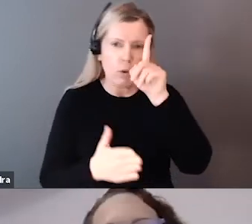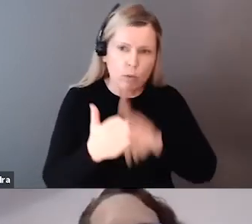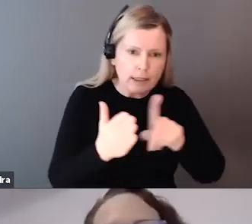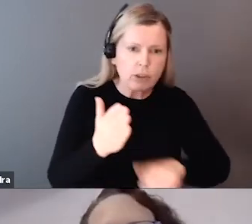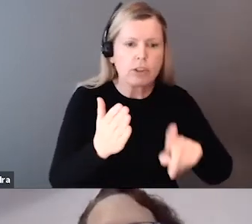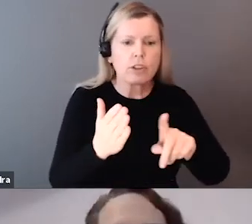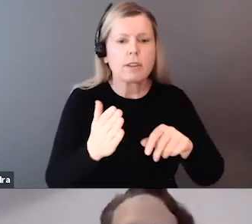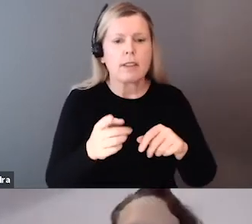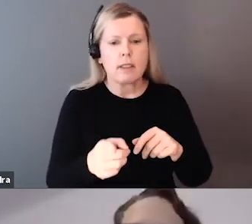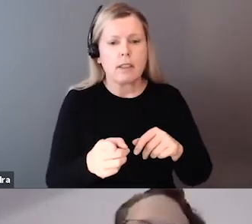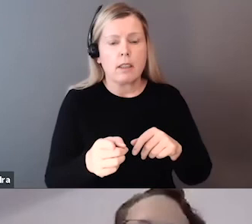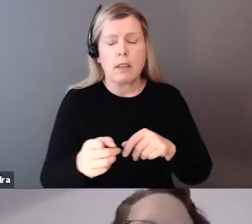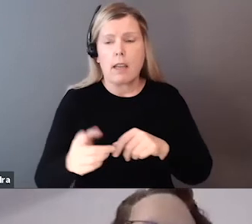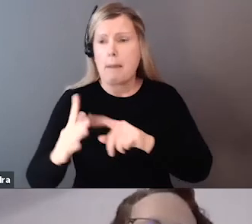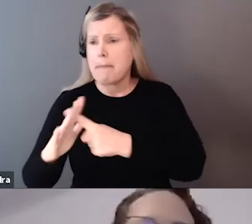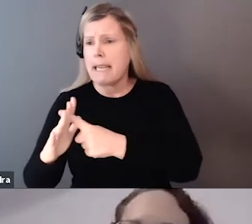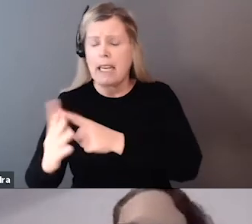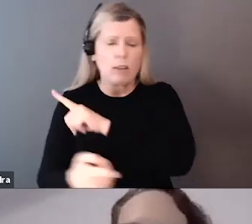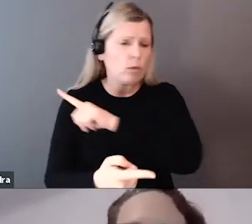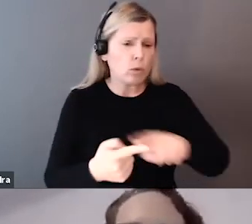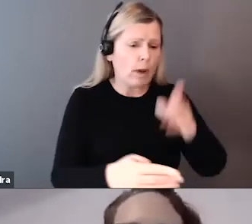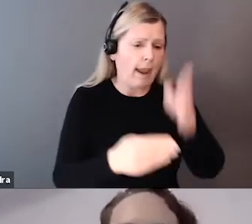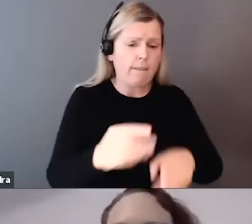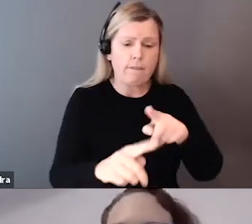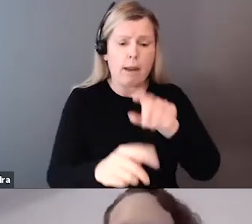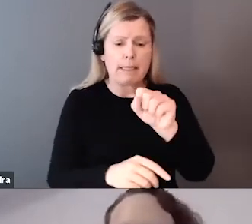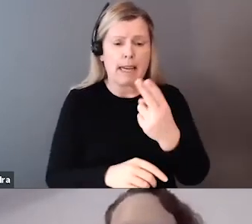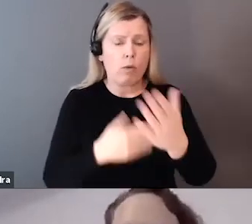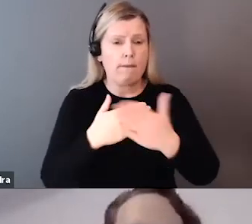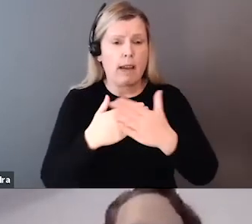through to the end by our stakeholder advisory committee. You can see, Steve Mantis is on